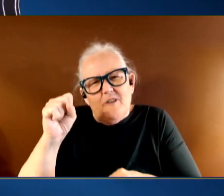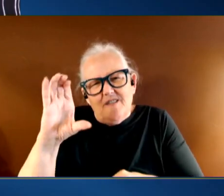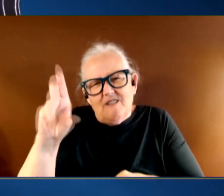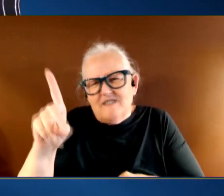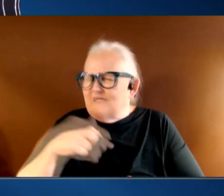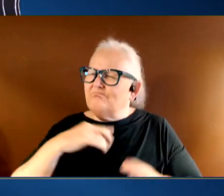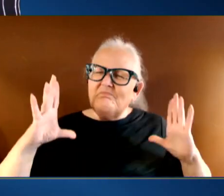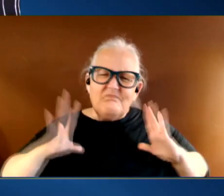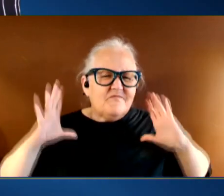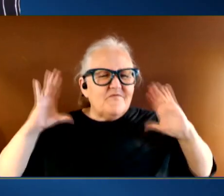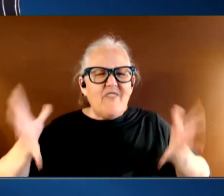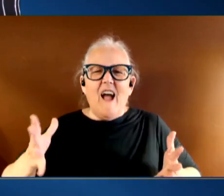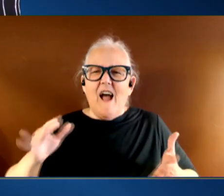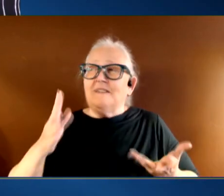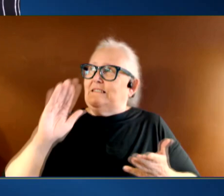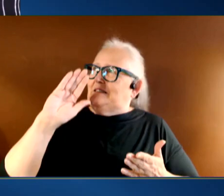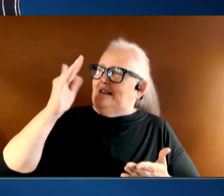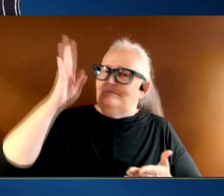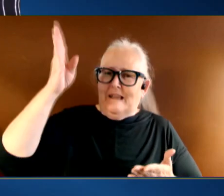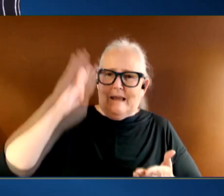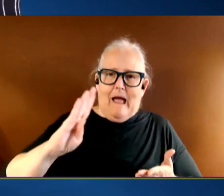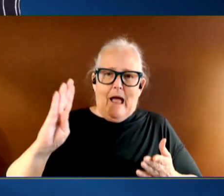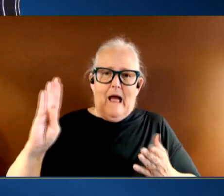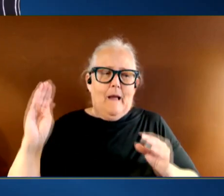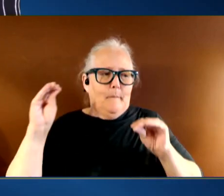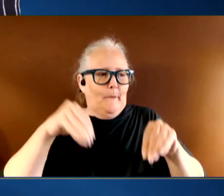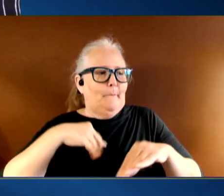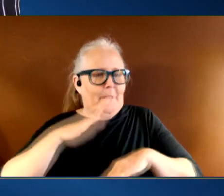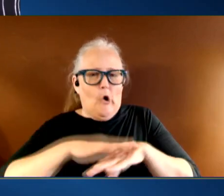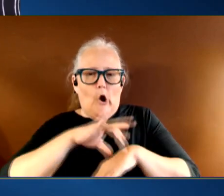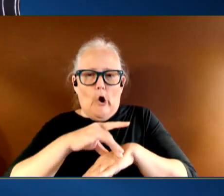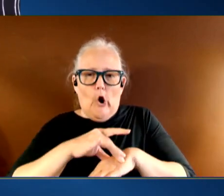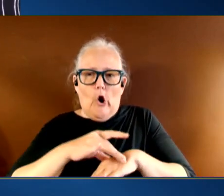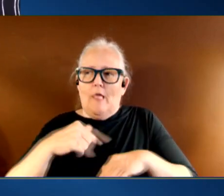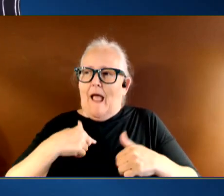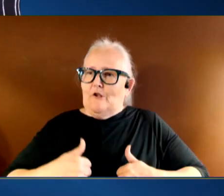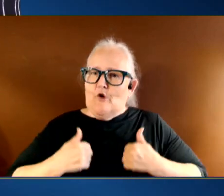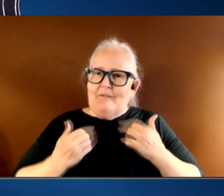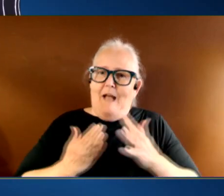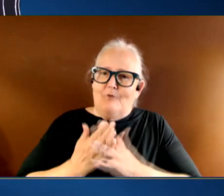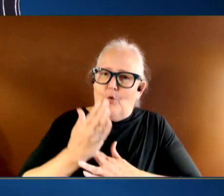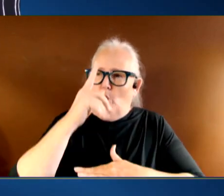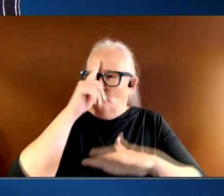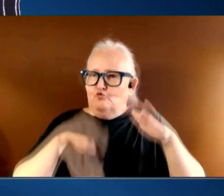God put me here and why I survived this stroke, and that is why I'm here today.